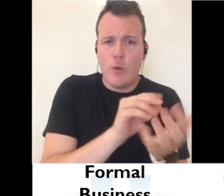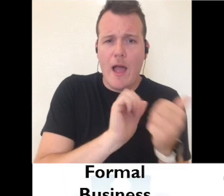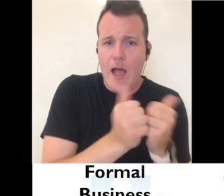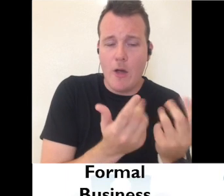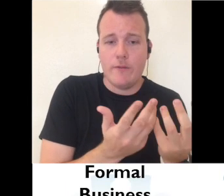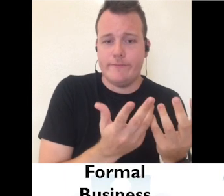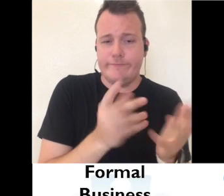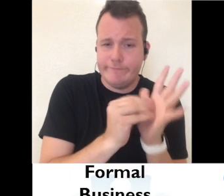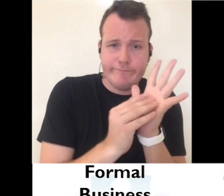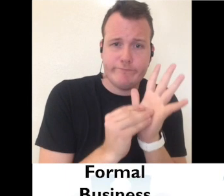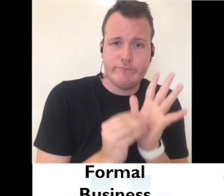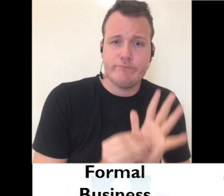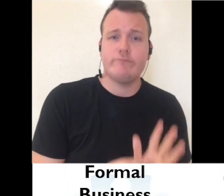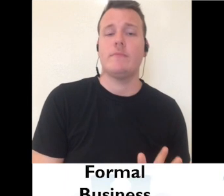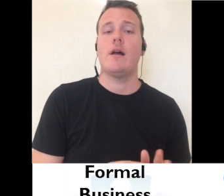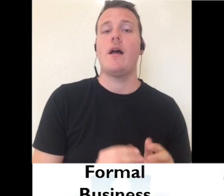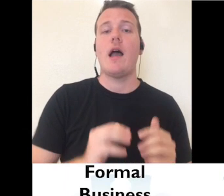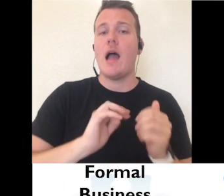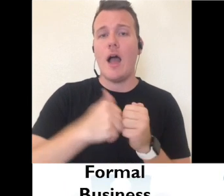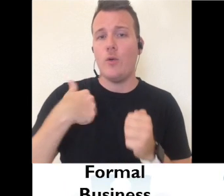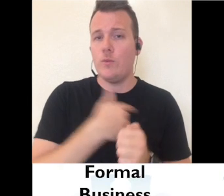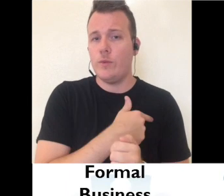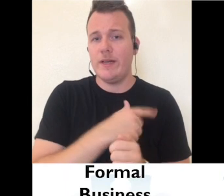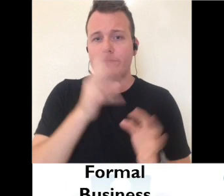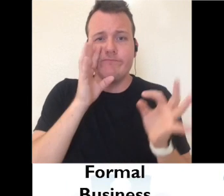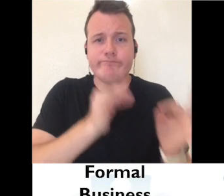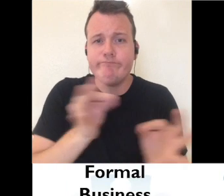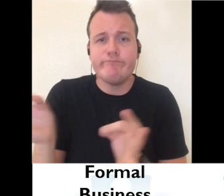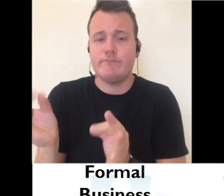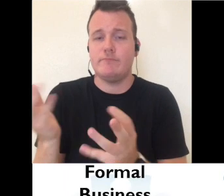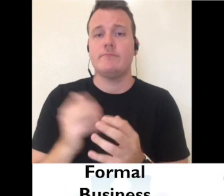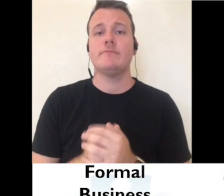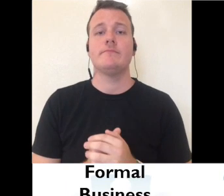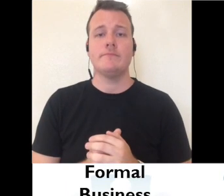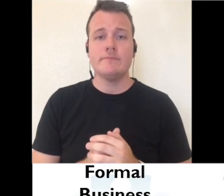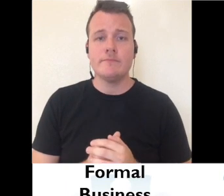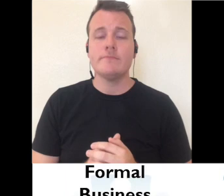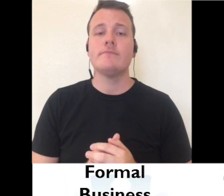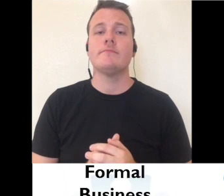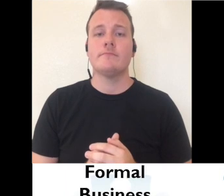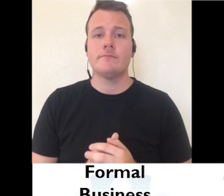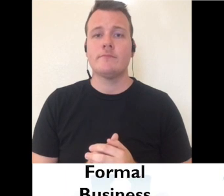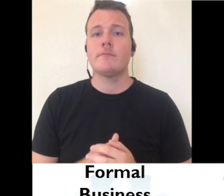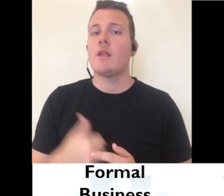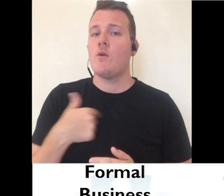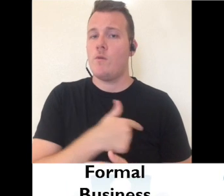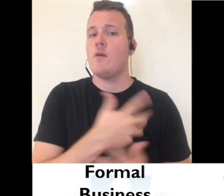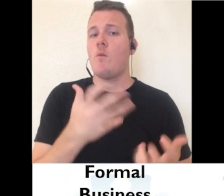these conclusions. We want to establish who the target market is, and how do you